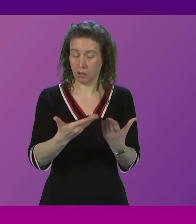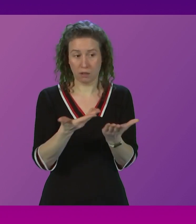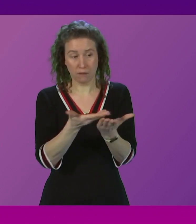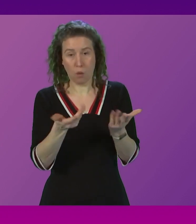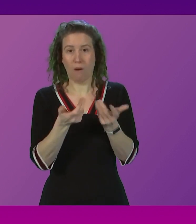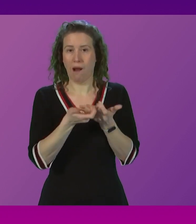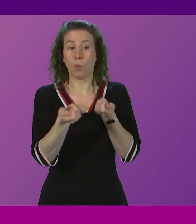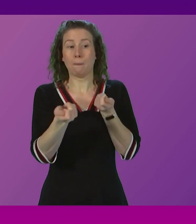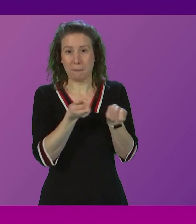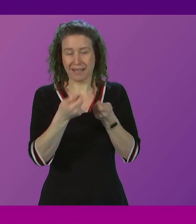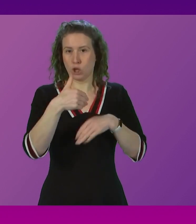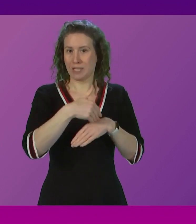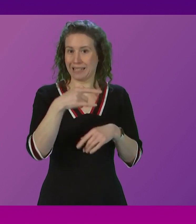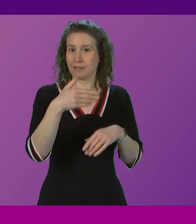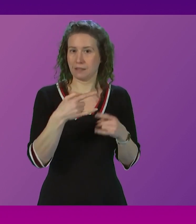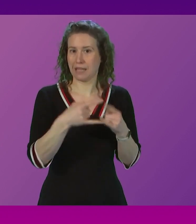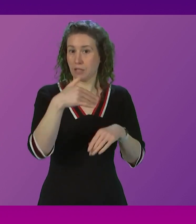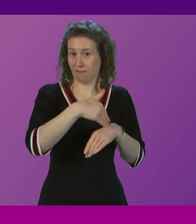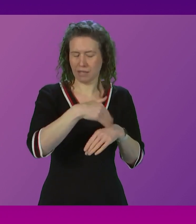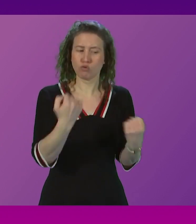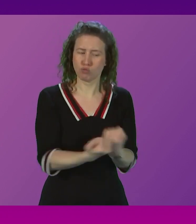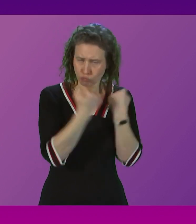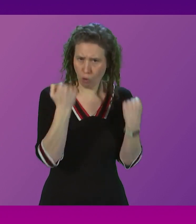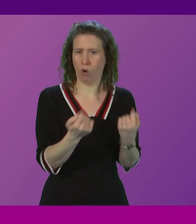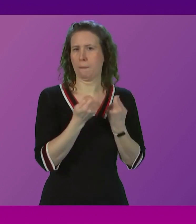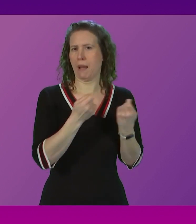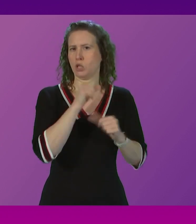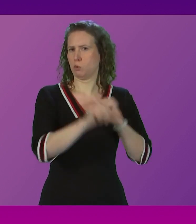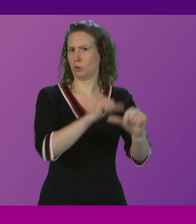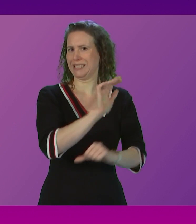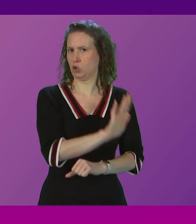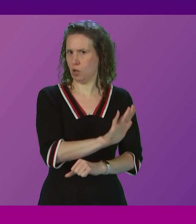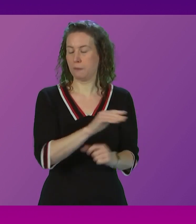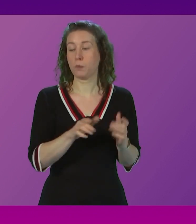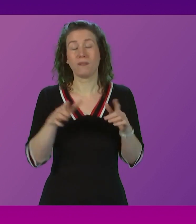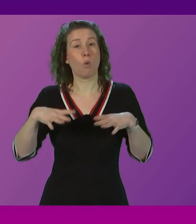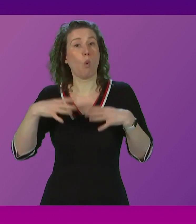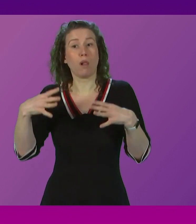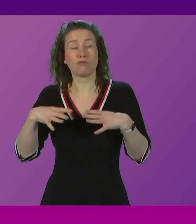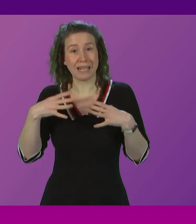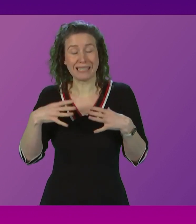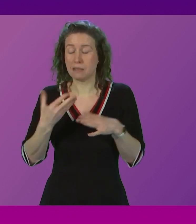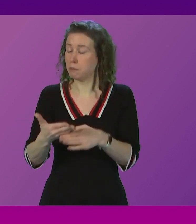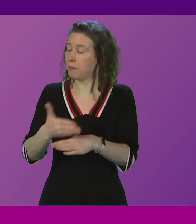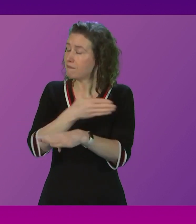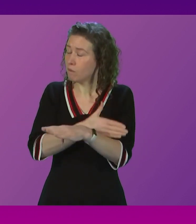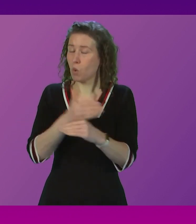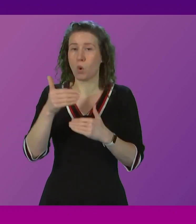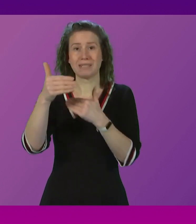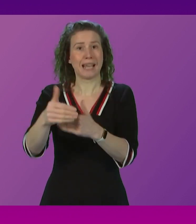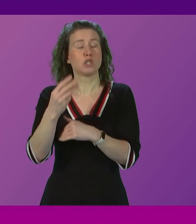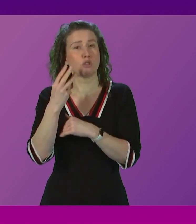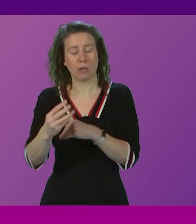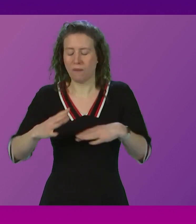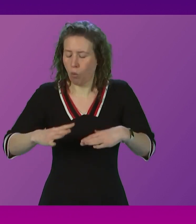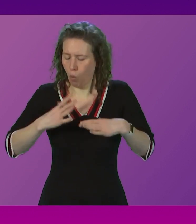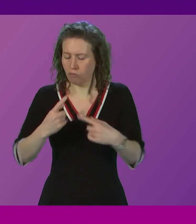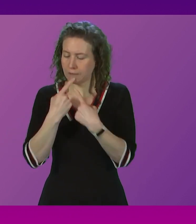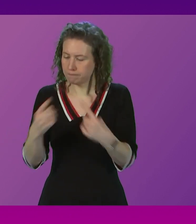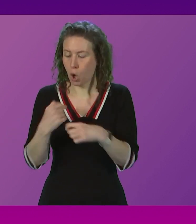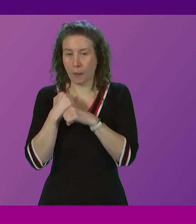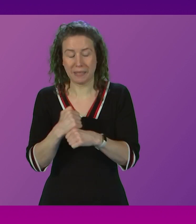management of sex offenders. We also had already, before stage 3, given a commitment to expand the